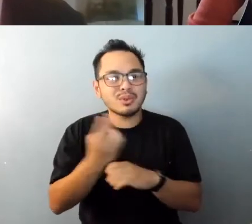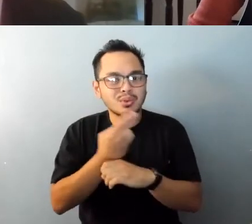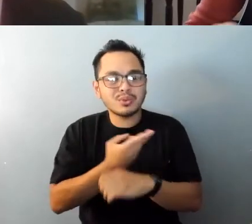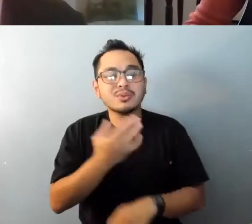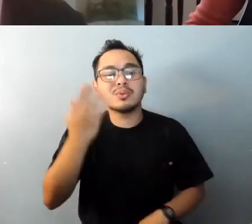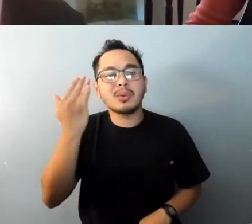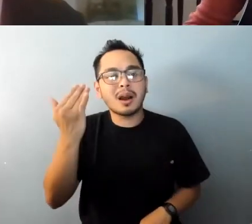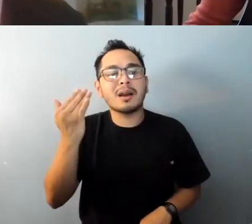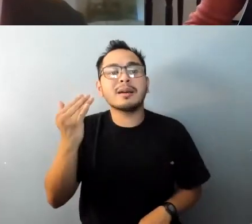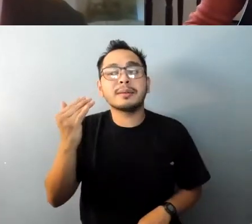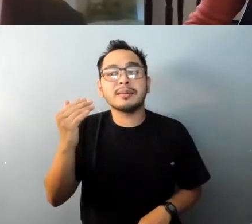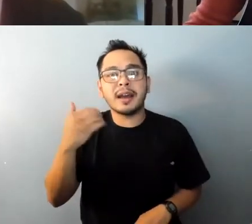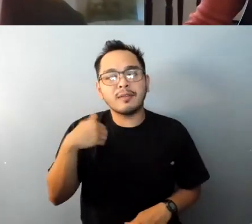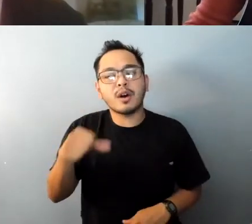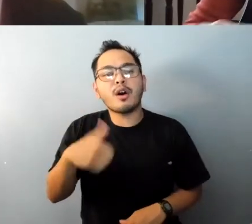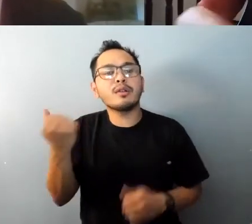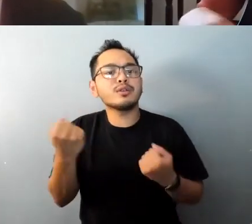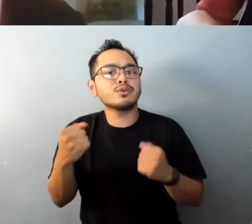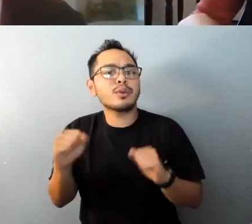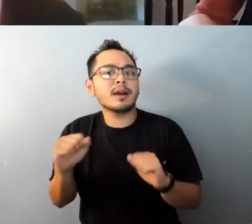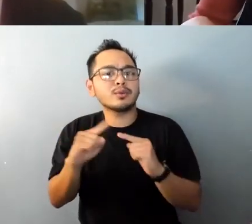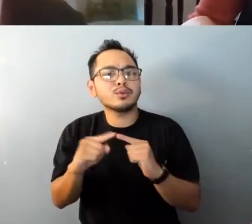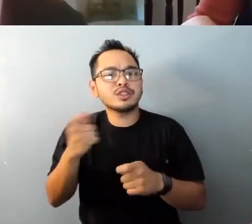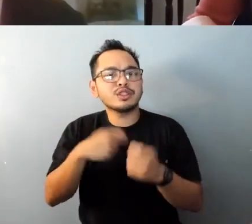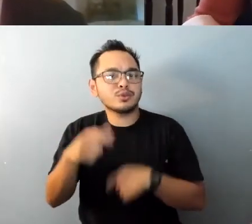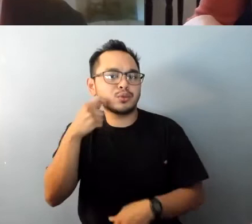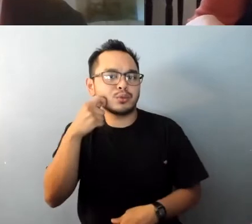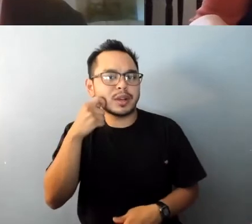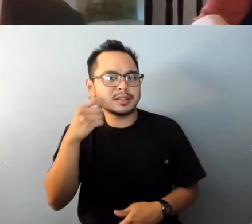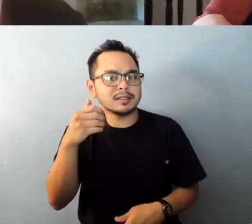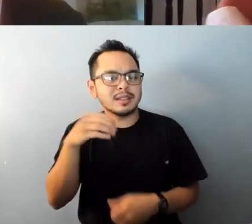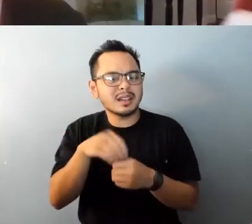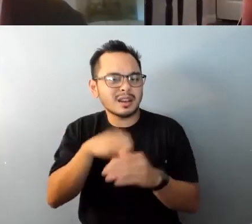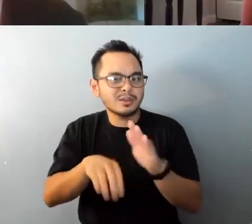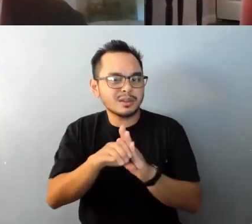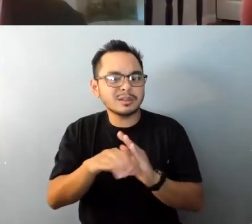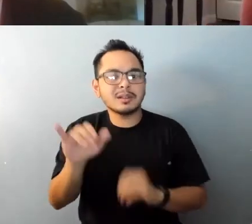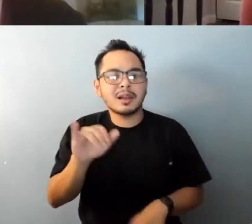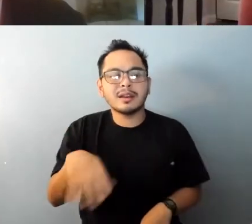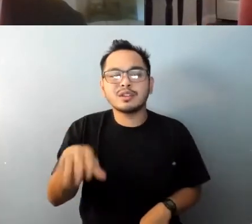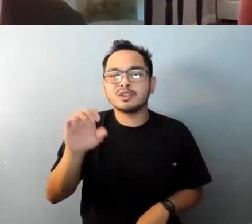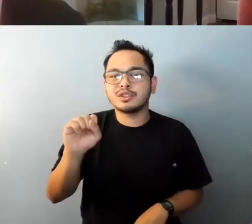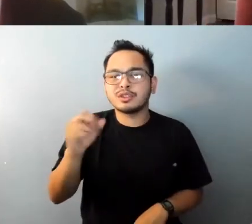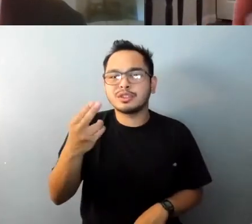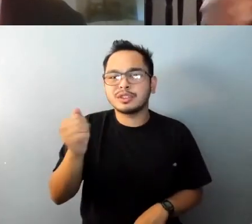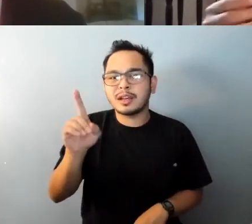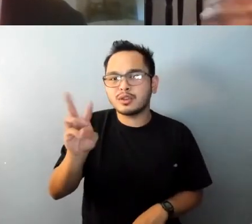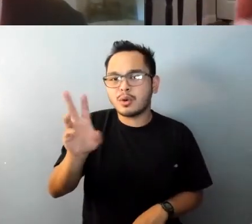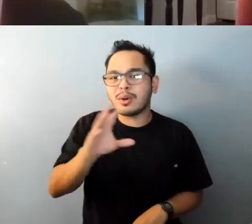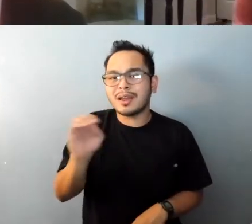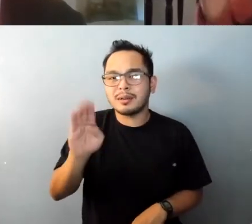attempts of changing the race of characters such as in shadow and bone when the main character